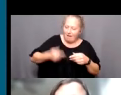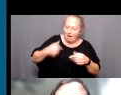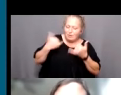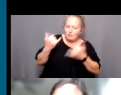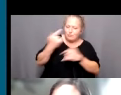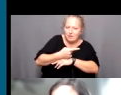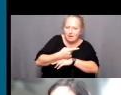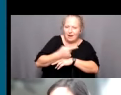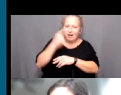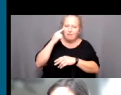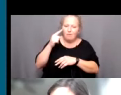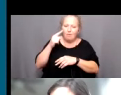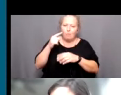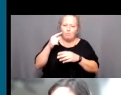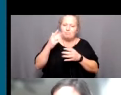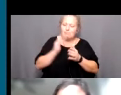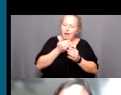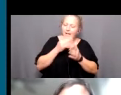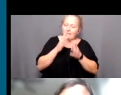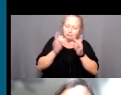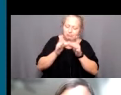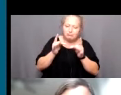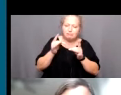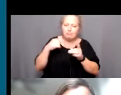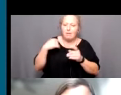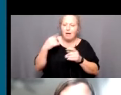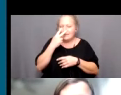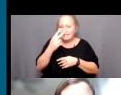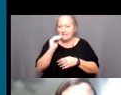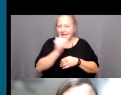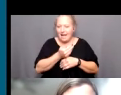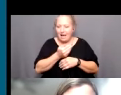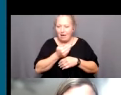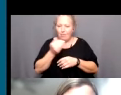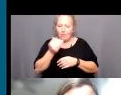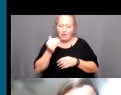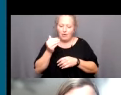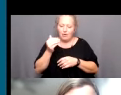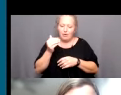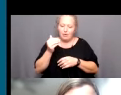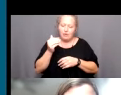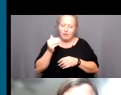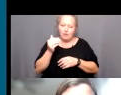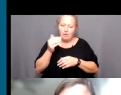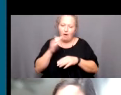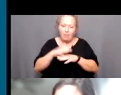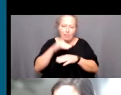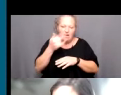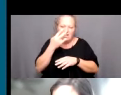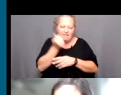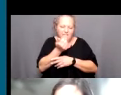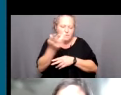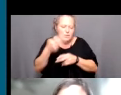remarks. I also see our on the call here a few names I recognize and I